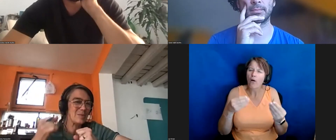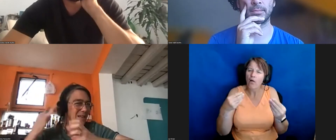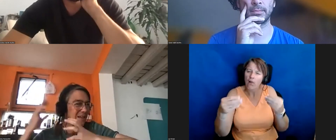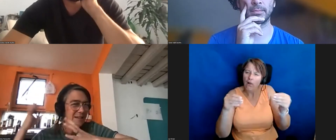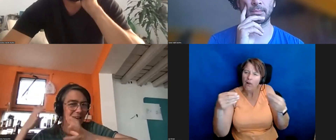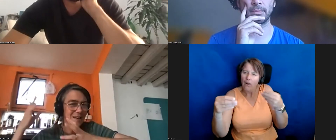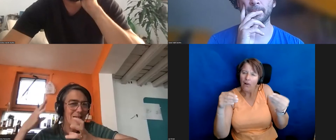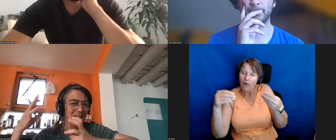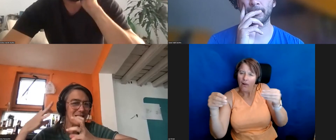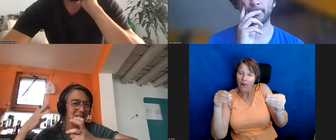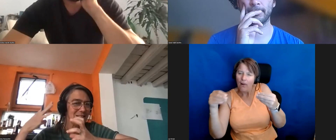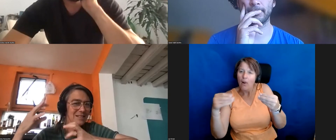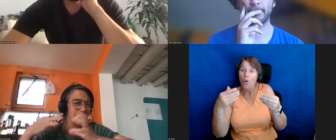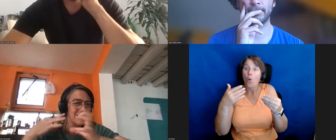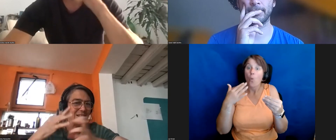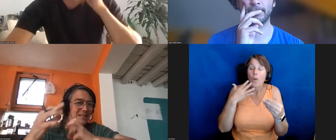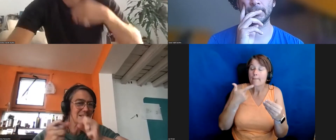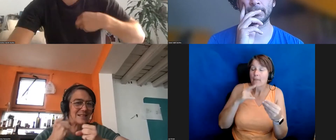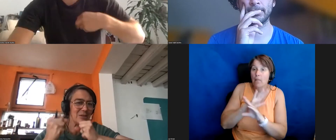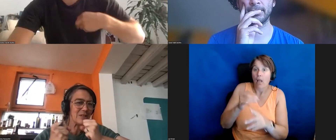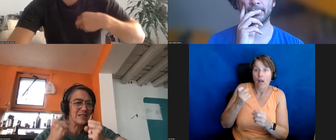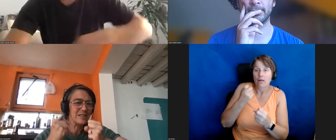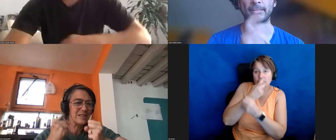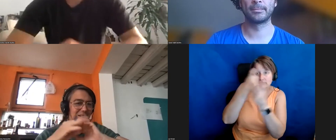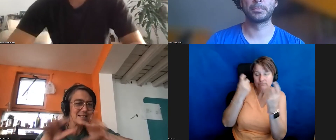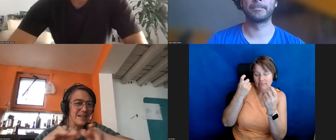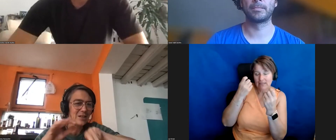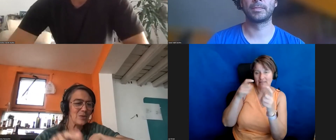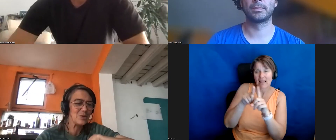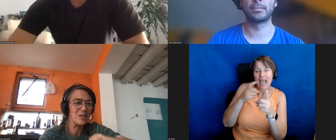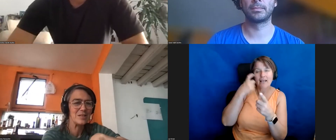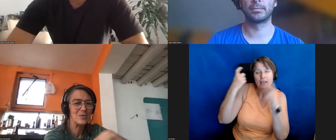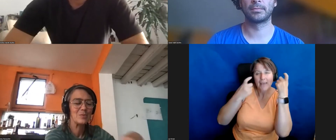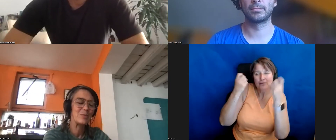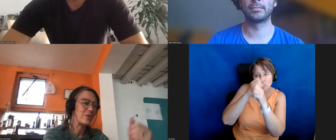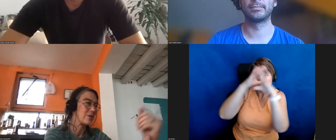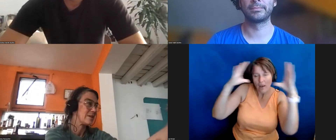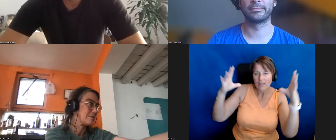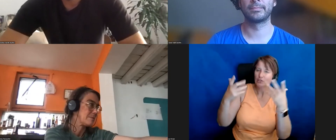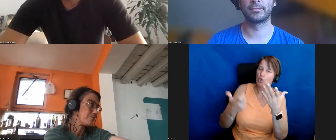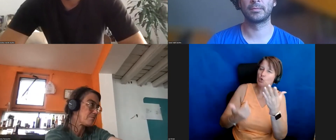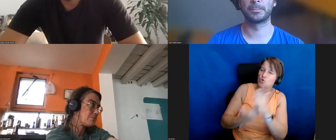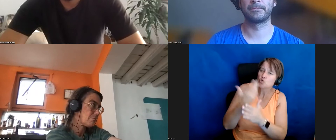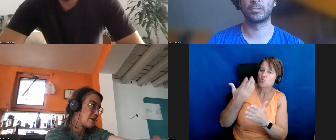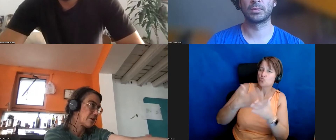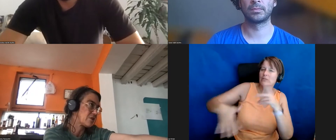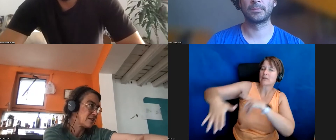kind of can't imagine, you can it's like a new space for negotiation.